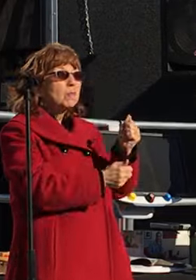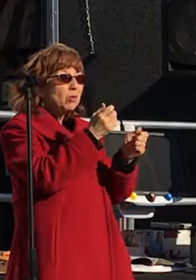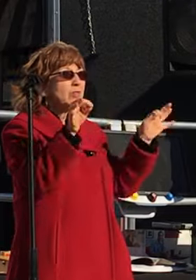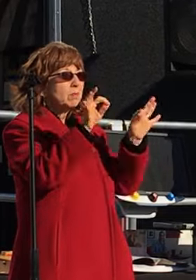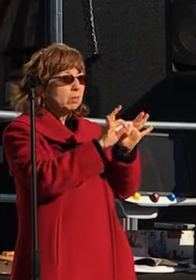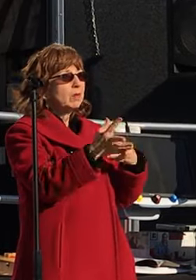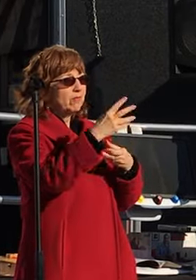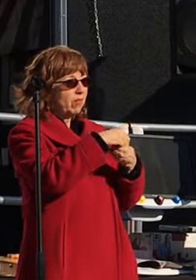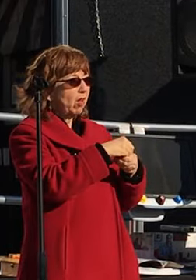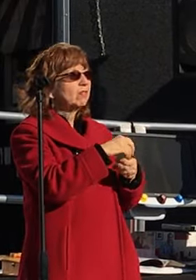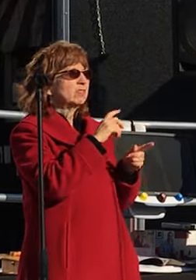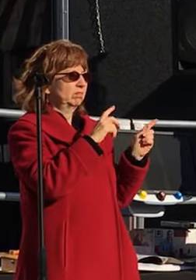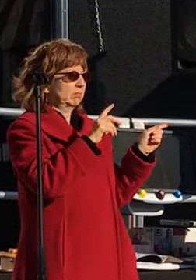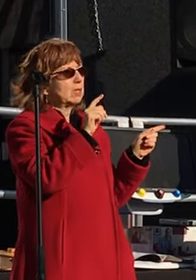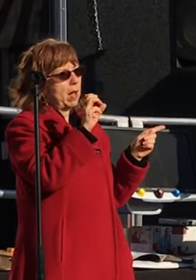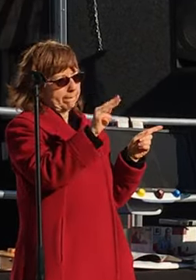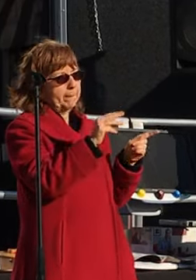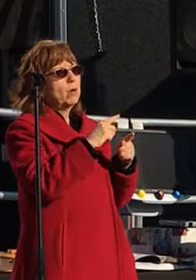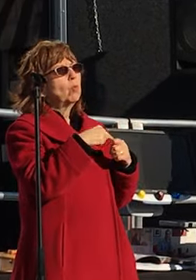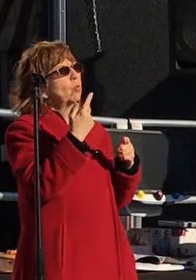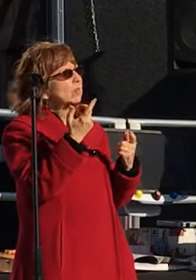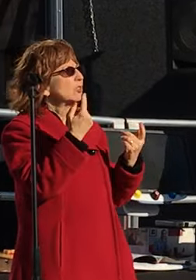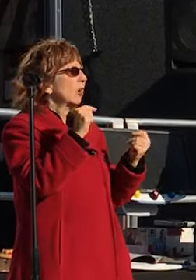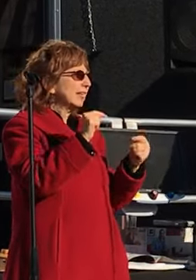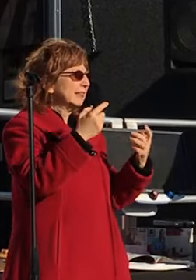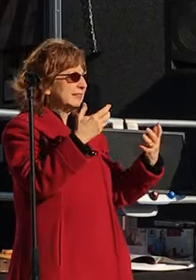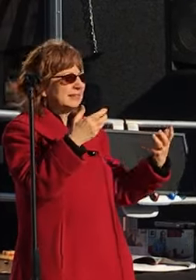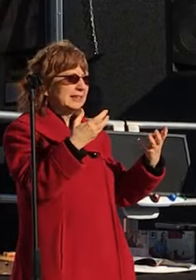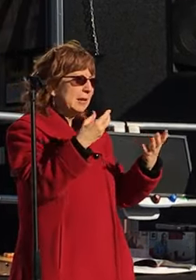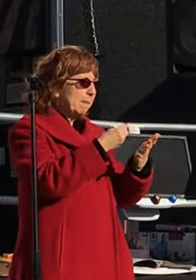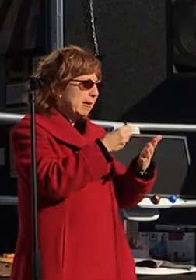When we were looking at trying to close the gap on our funding Tom was the persons who